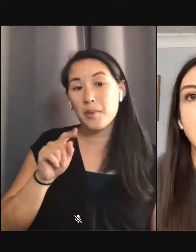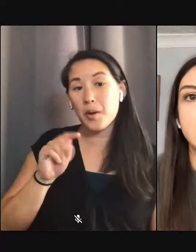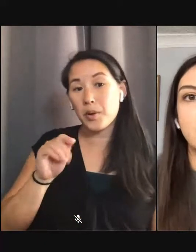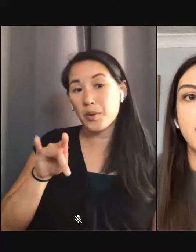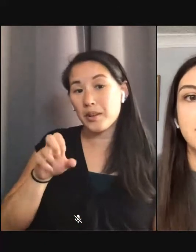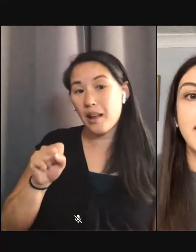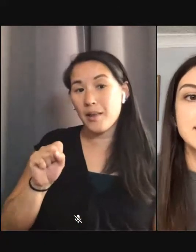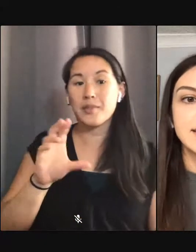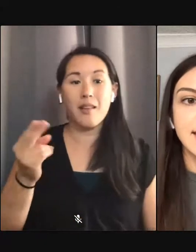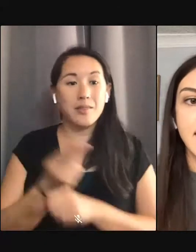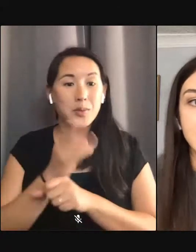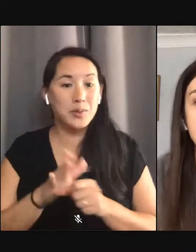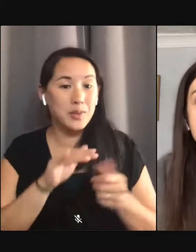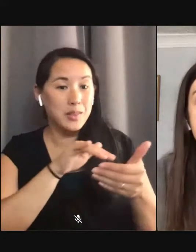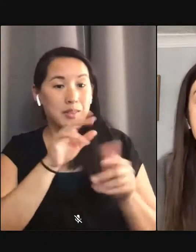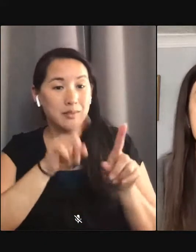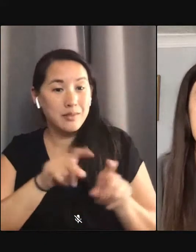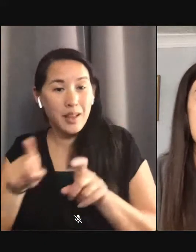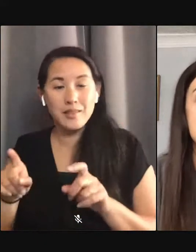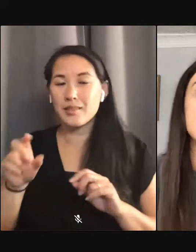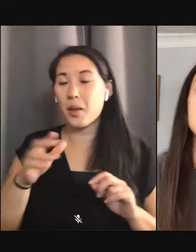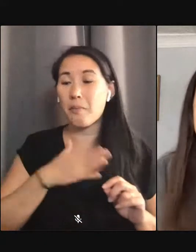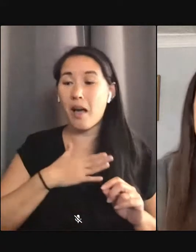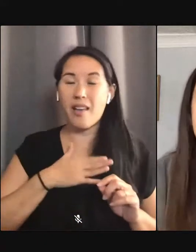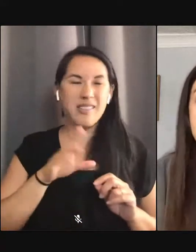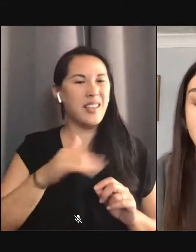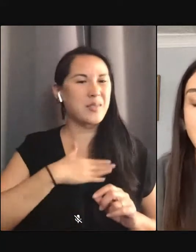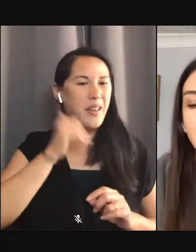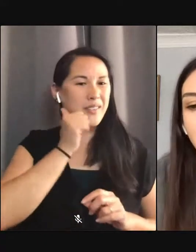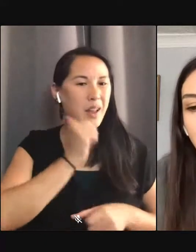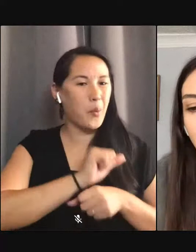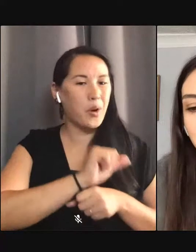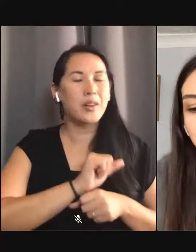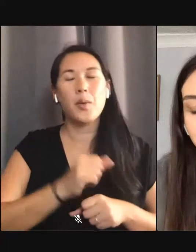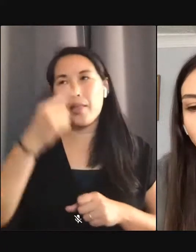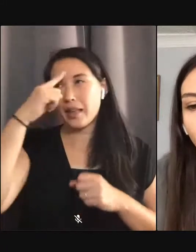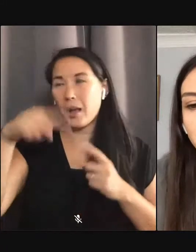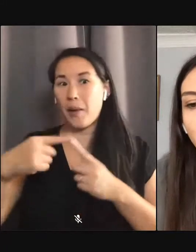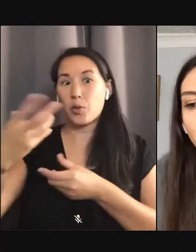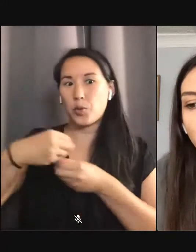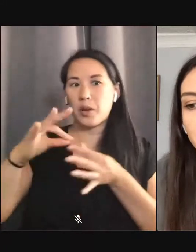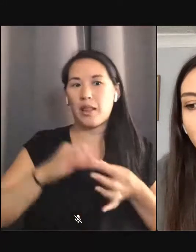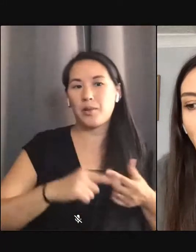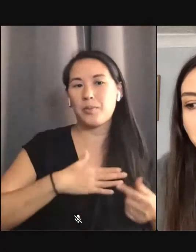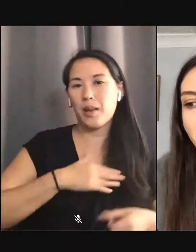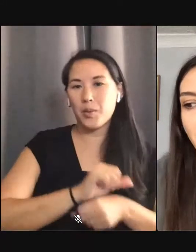of where my day-to-day is and and then i think of included within that um so you know i started out